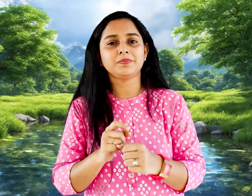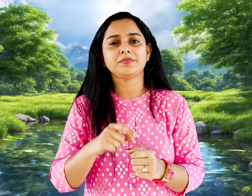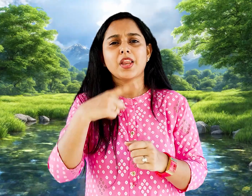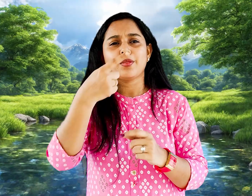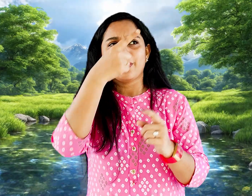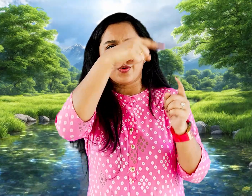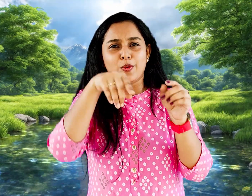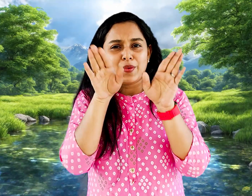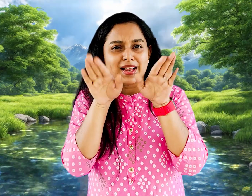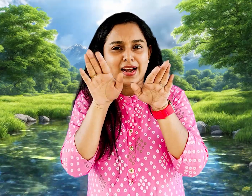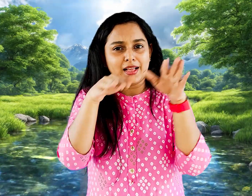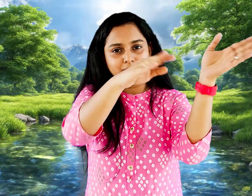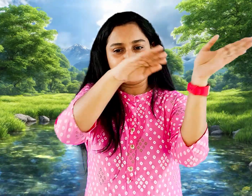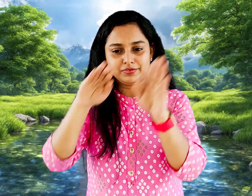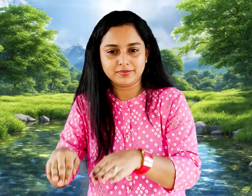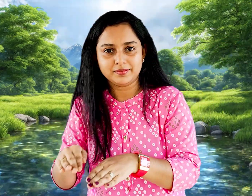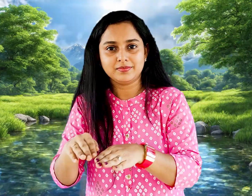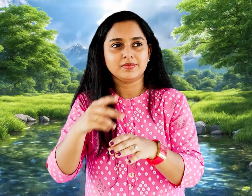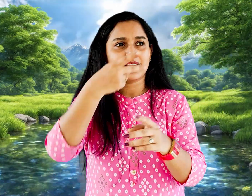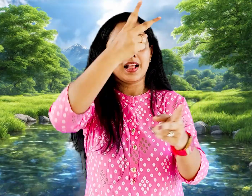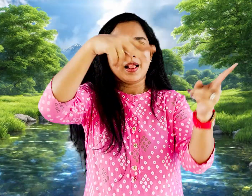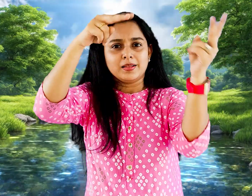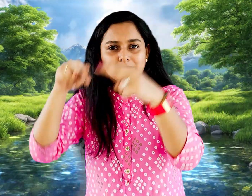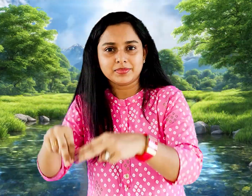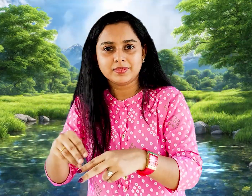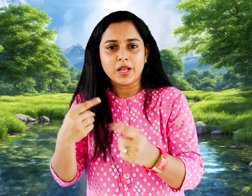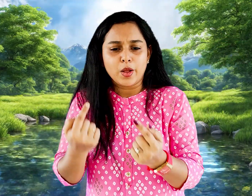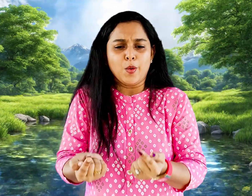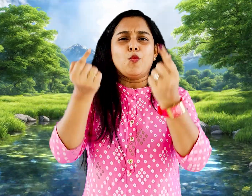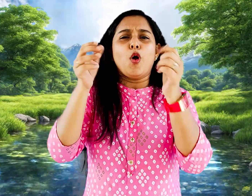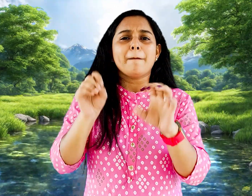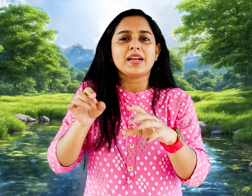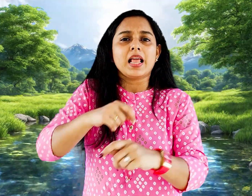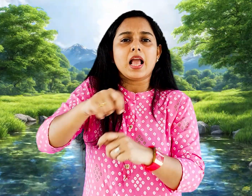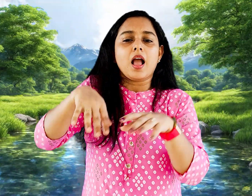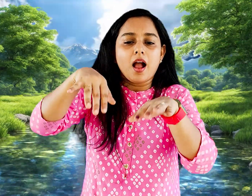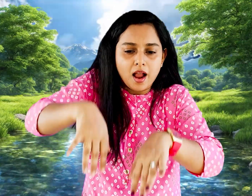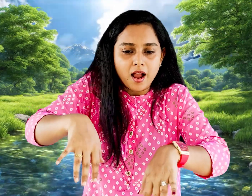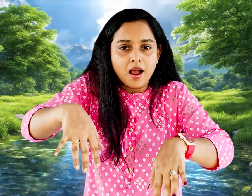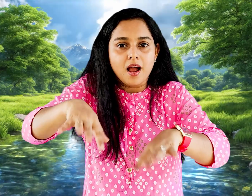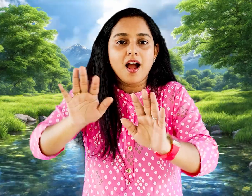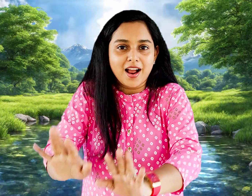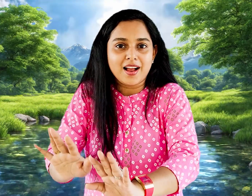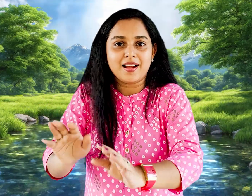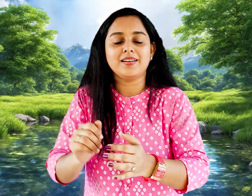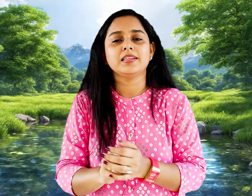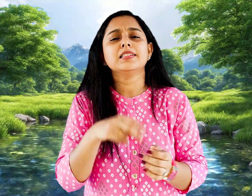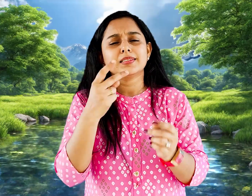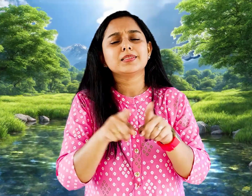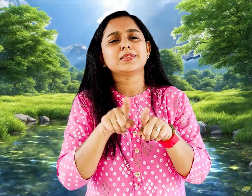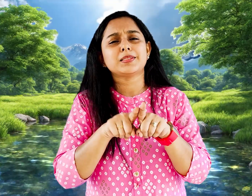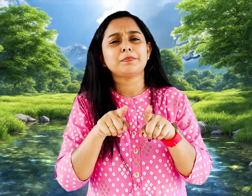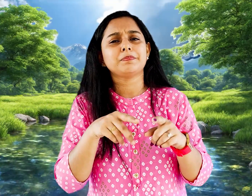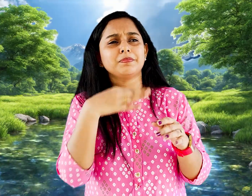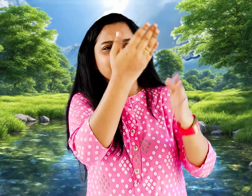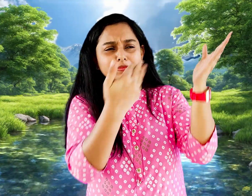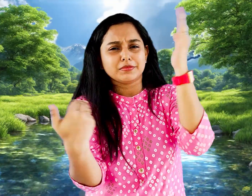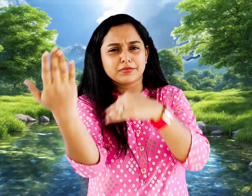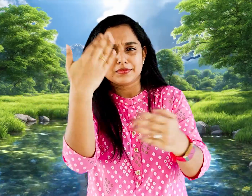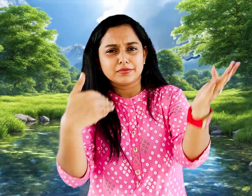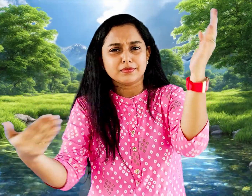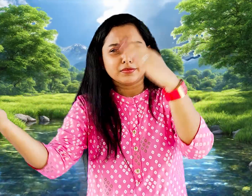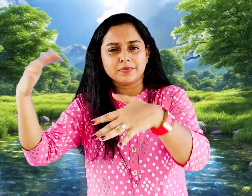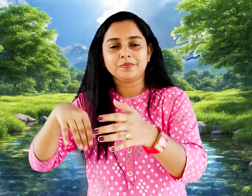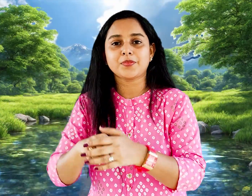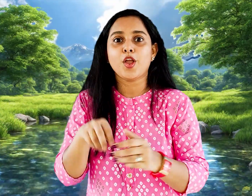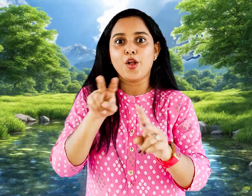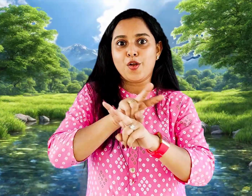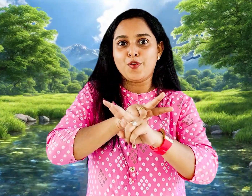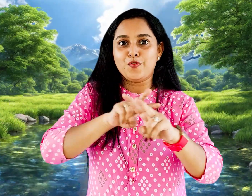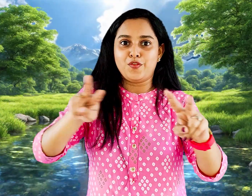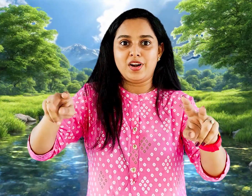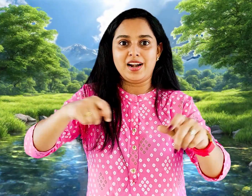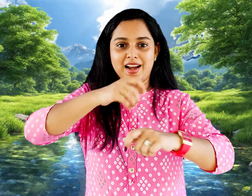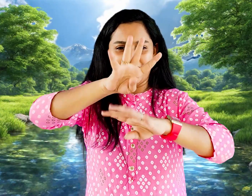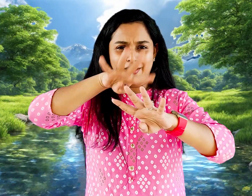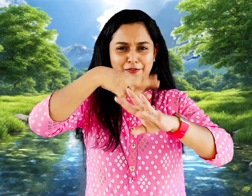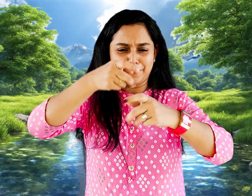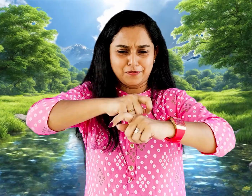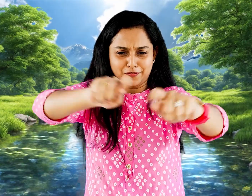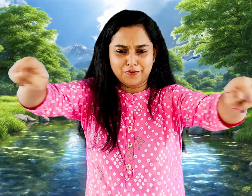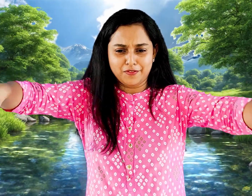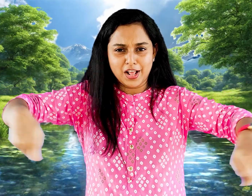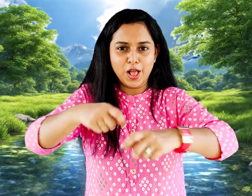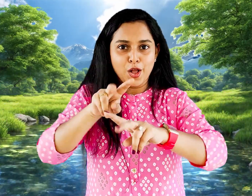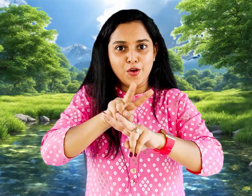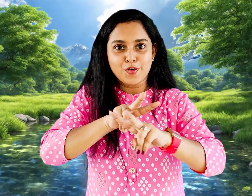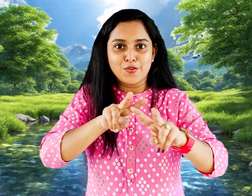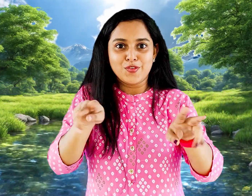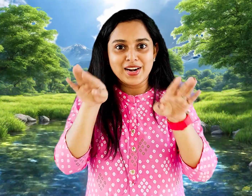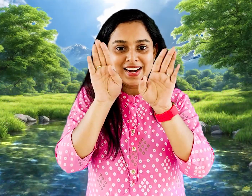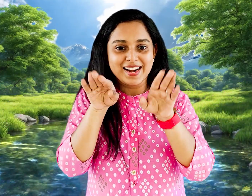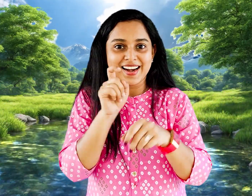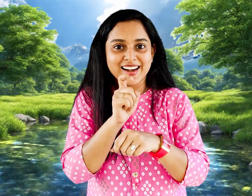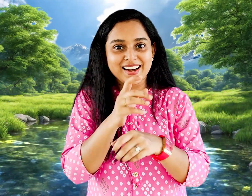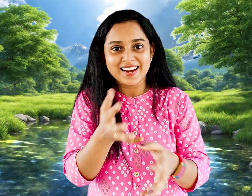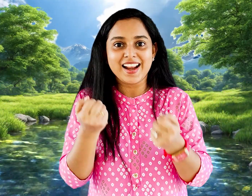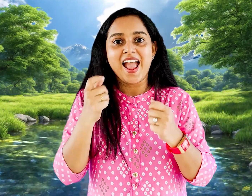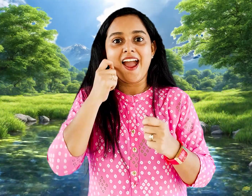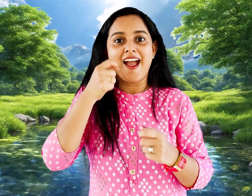The man, with a glint of satisfaction in his eyes, took them to his home, where he planned to feed them well and eventually sell them at a lucrative price.